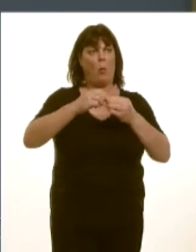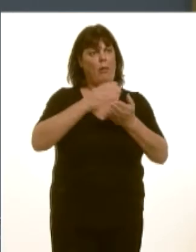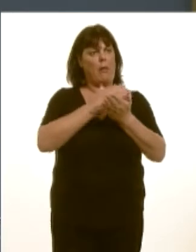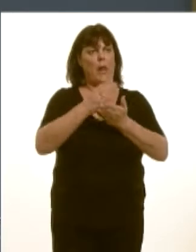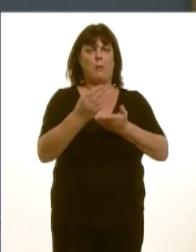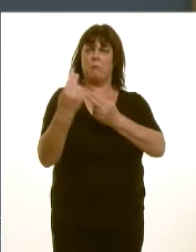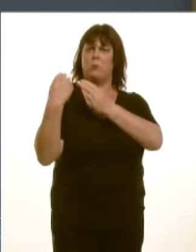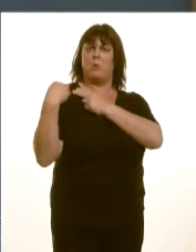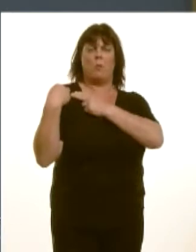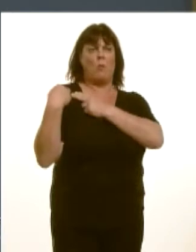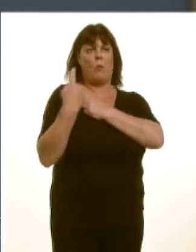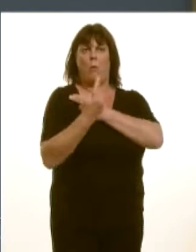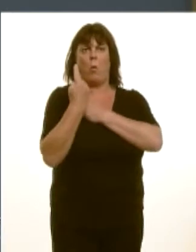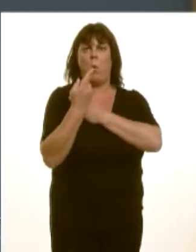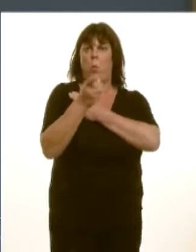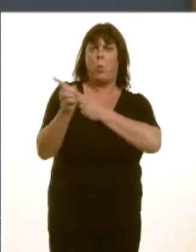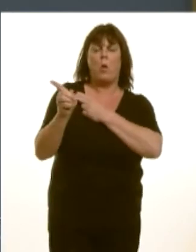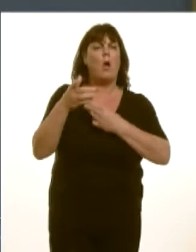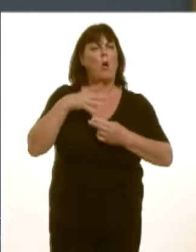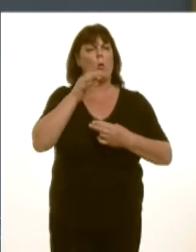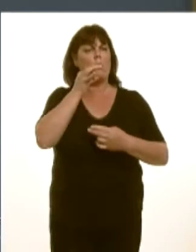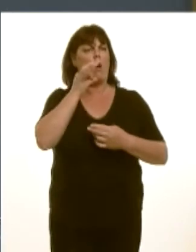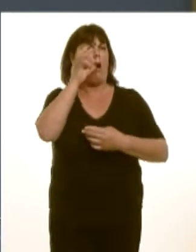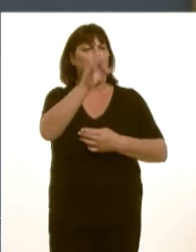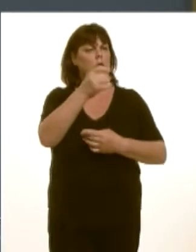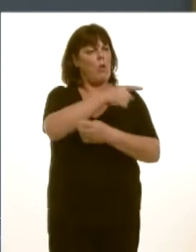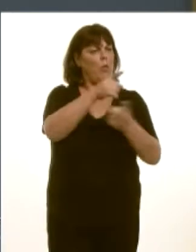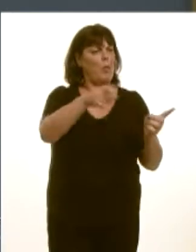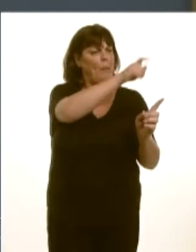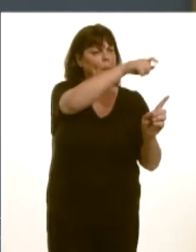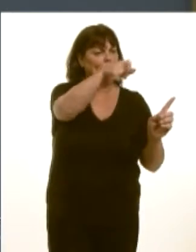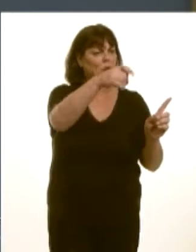What guarantees can you provide to those patients and their families who live with dementia